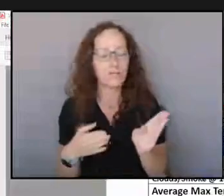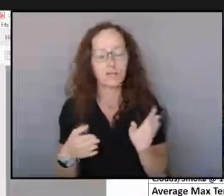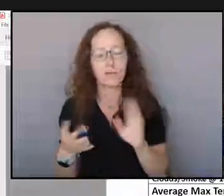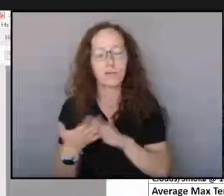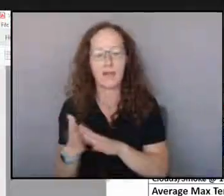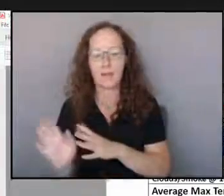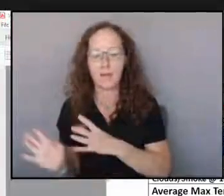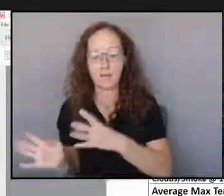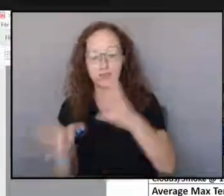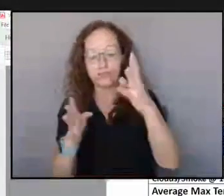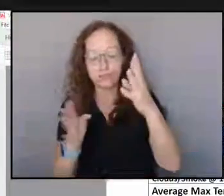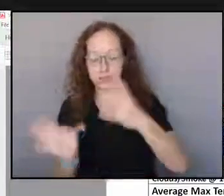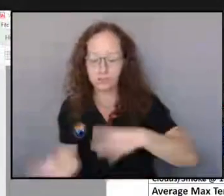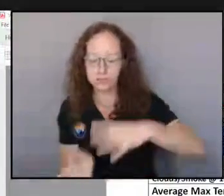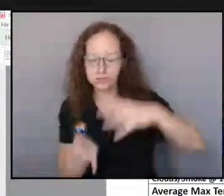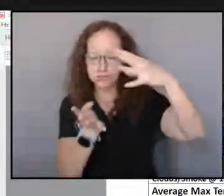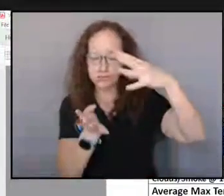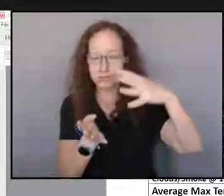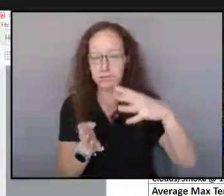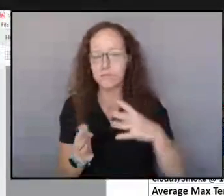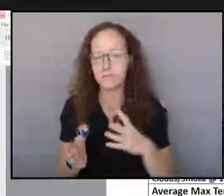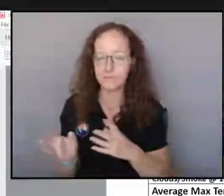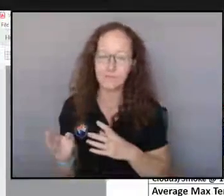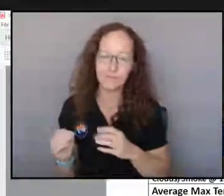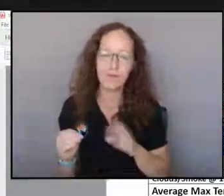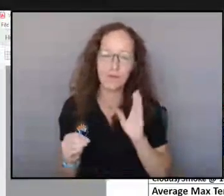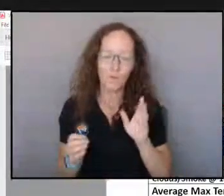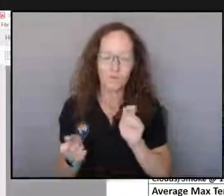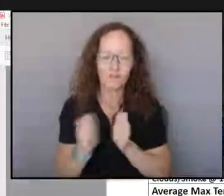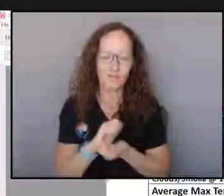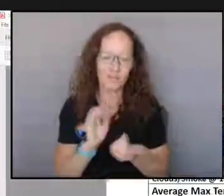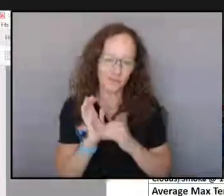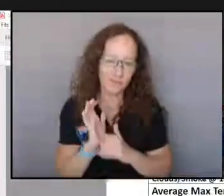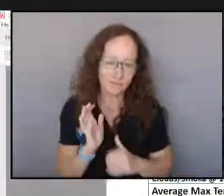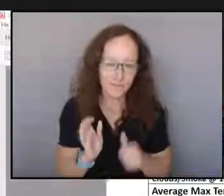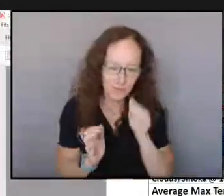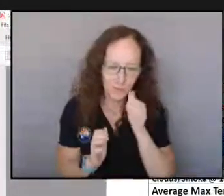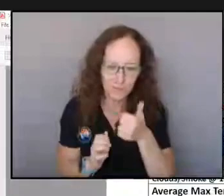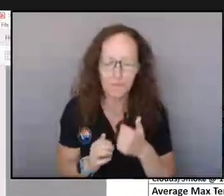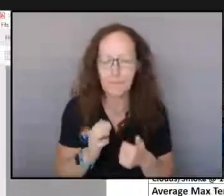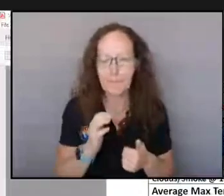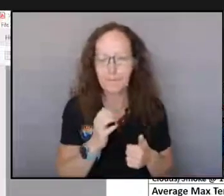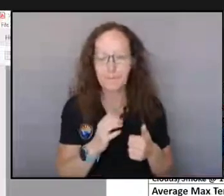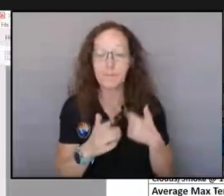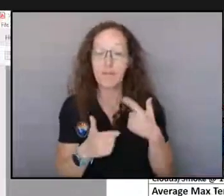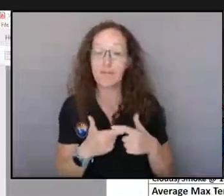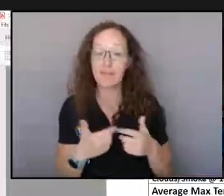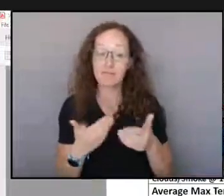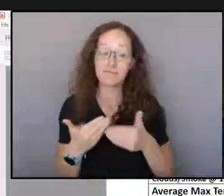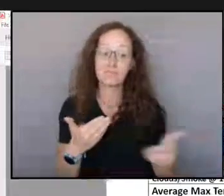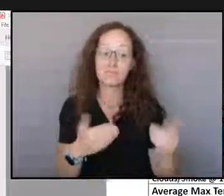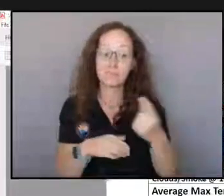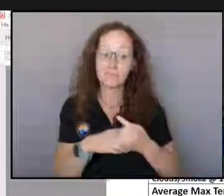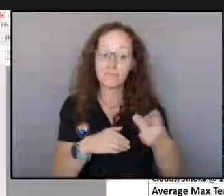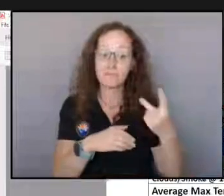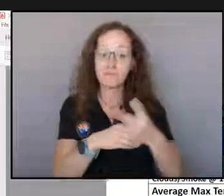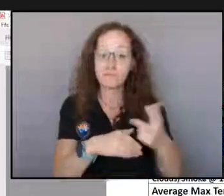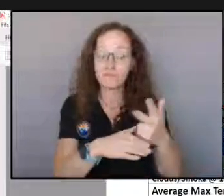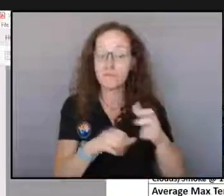NEWS FOR THE NEXT COUPLE DAYS IS THAT CHANCE OF THUNDERSTORMS. YOU HEARD ABOUT FROM ONE OF THE OPS CHIEFS THAT WILL BE